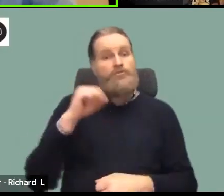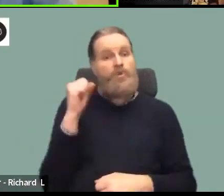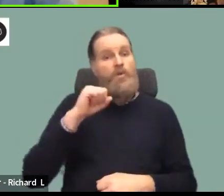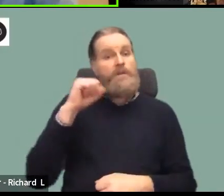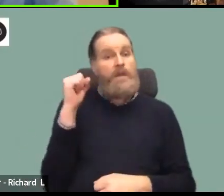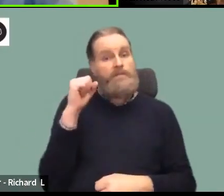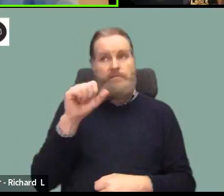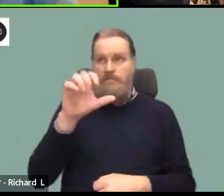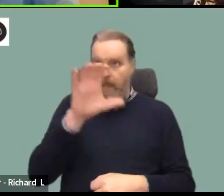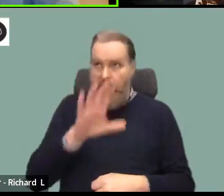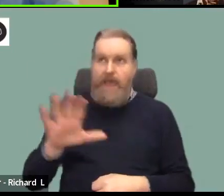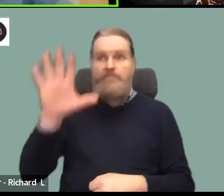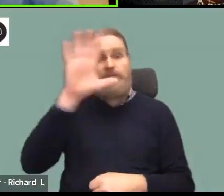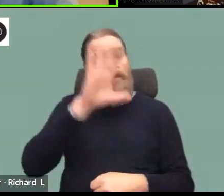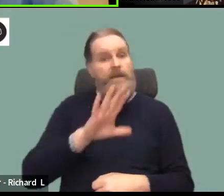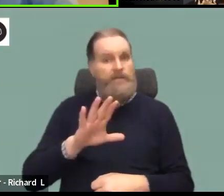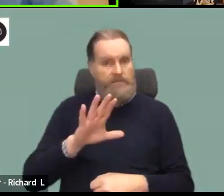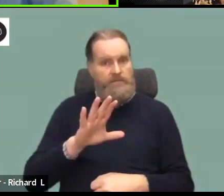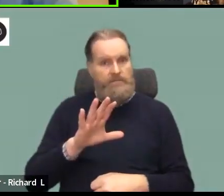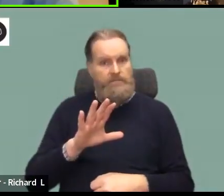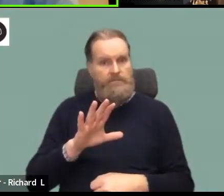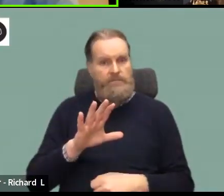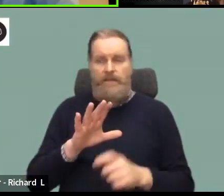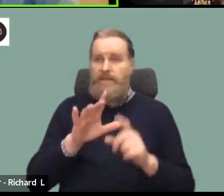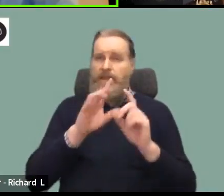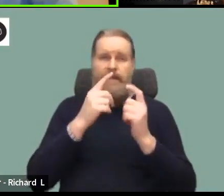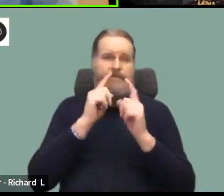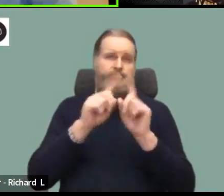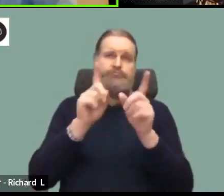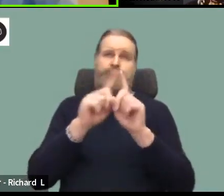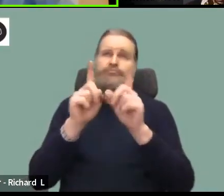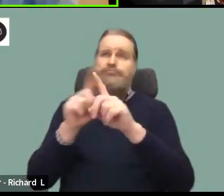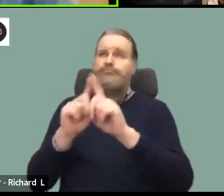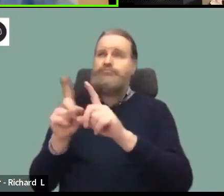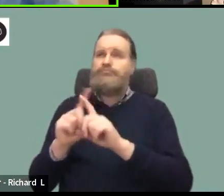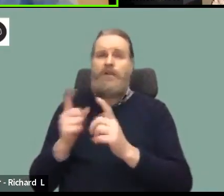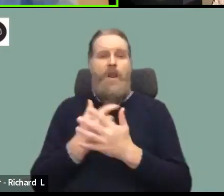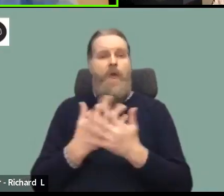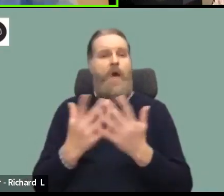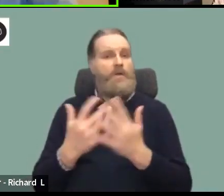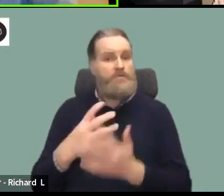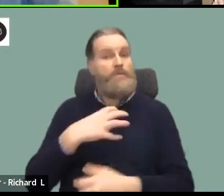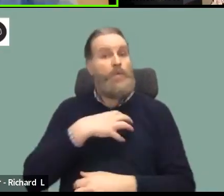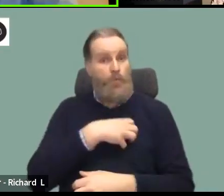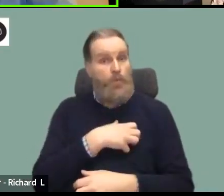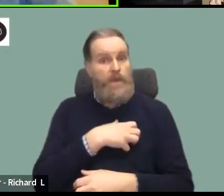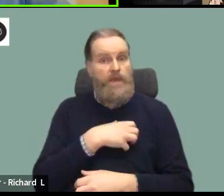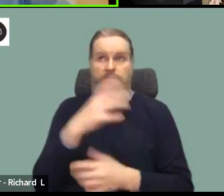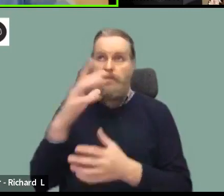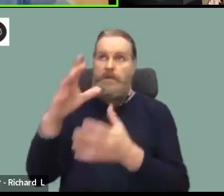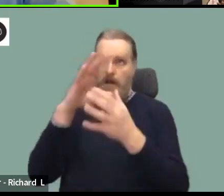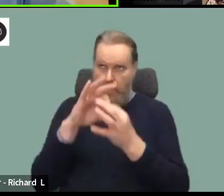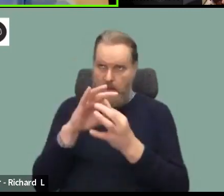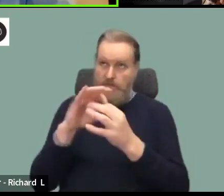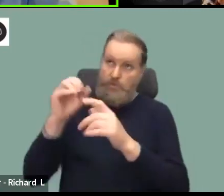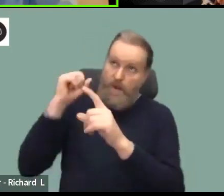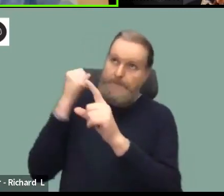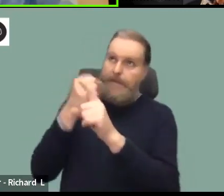talking to our members in who Scotland in the default areas, who clearly have a whole range of who clearly have a whole range f other unions in Scotland trying to get action to get the